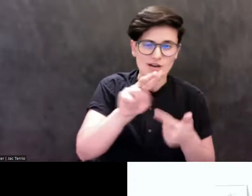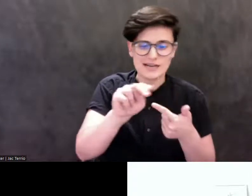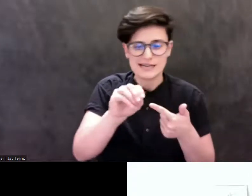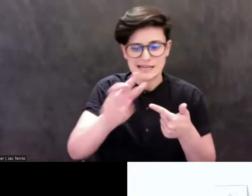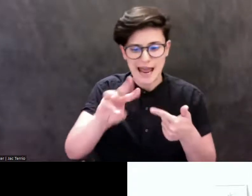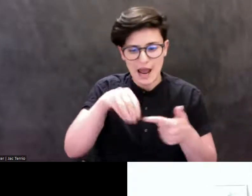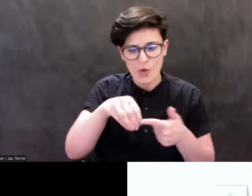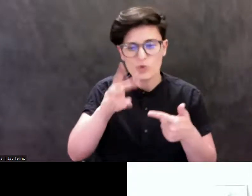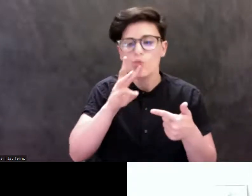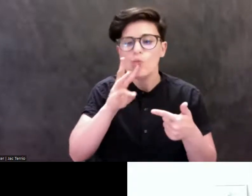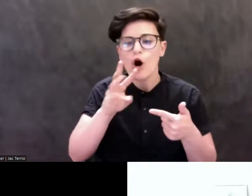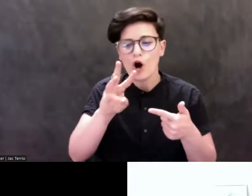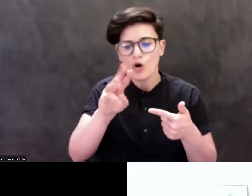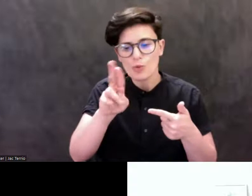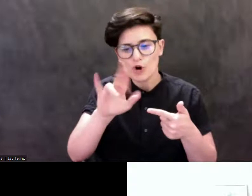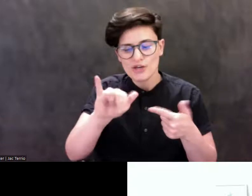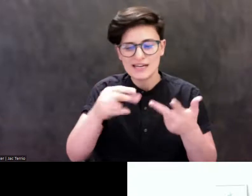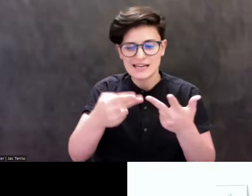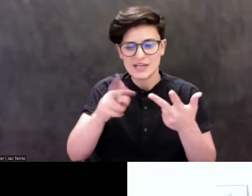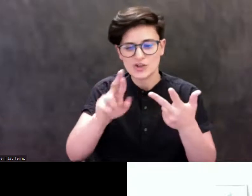HRA in New Britain.